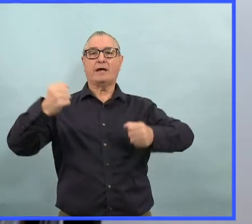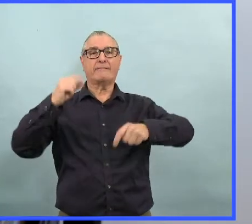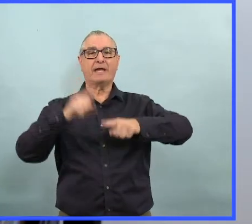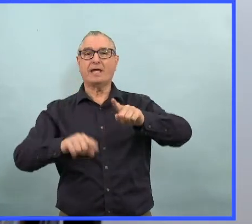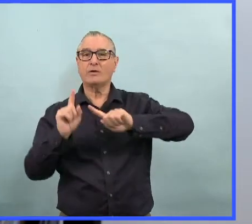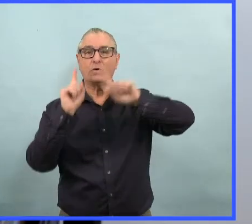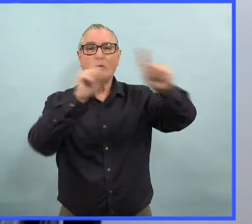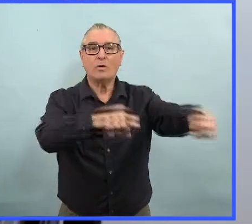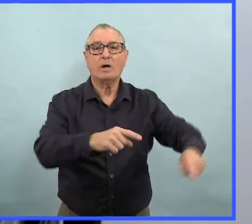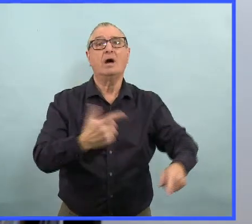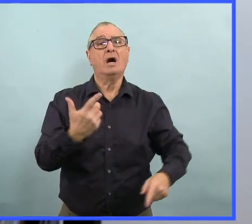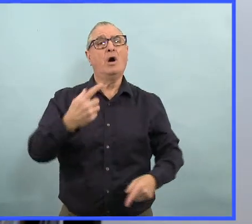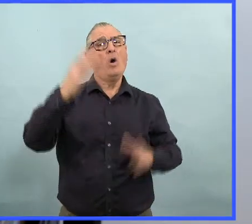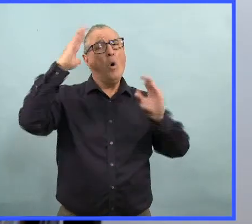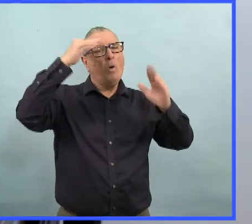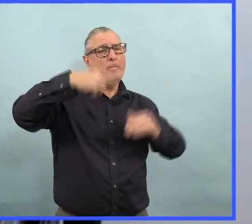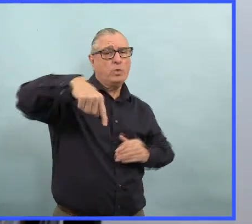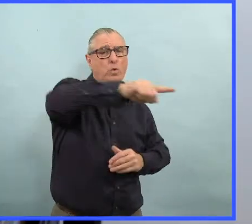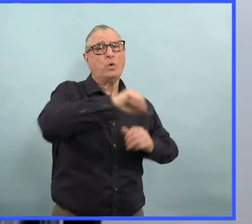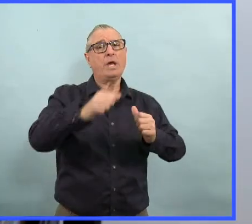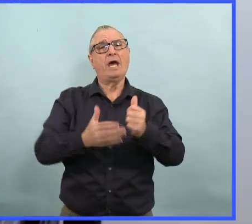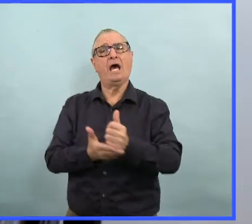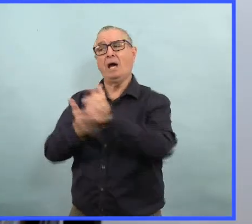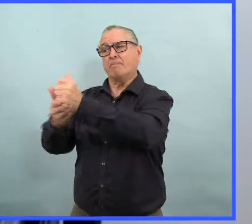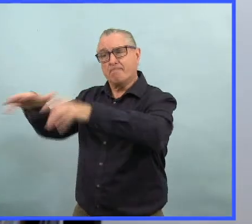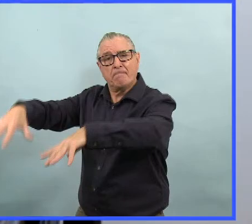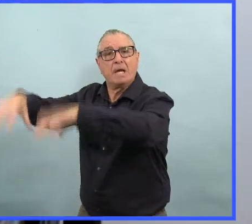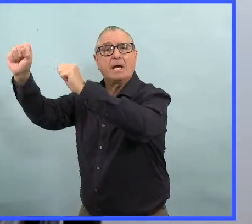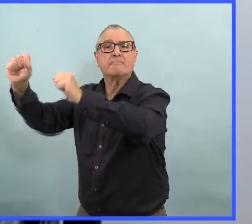out and see what you can do to help protect your loved ones who are over the age of 50.